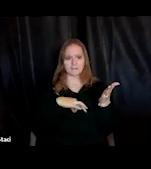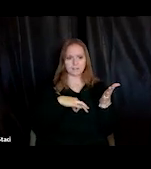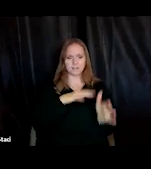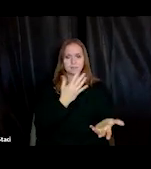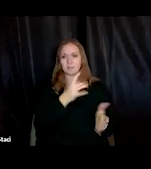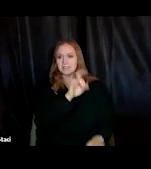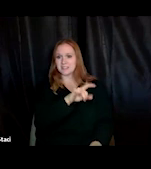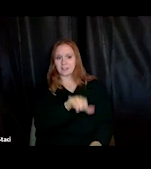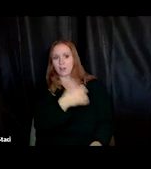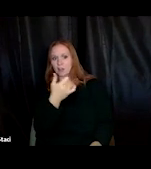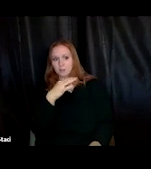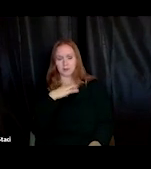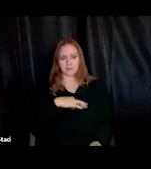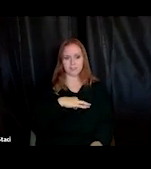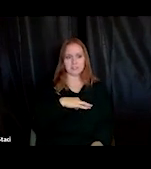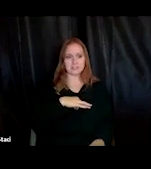that would typically coincide with SOAR.